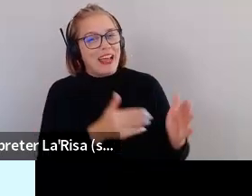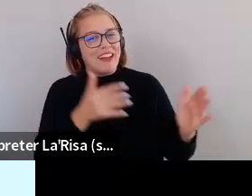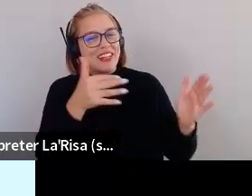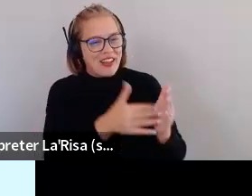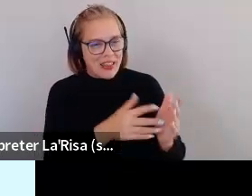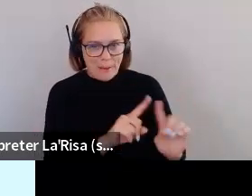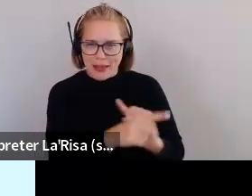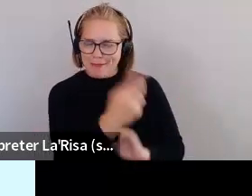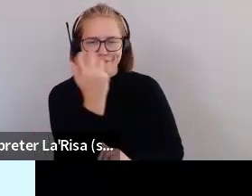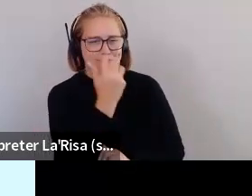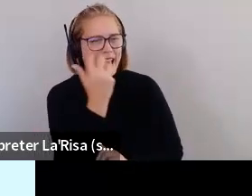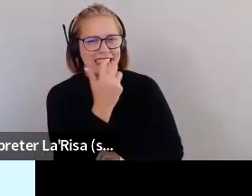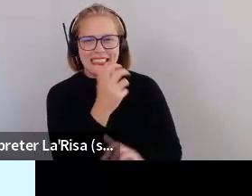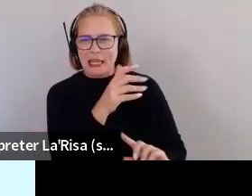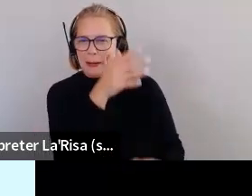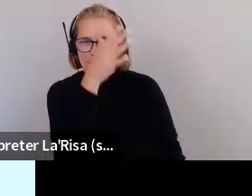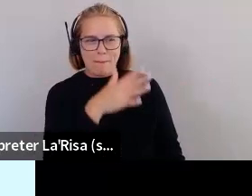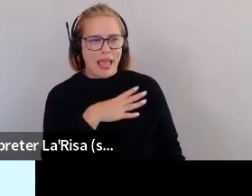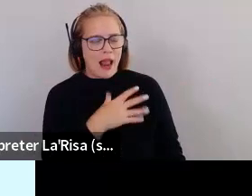We were in the organization called attach together. We basically created a